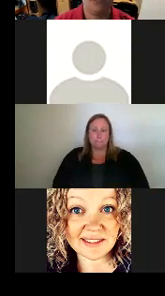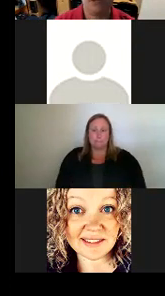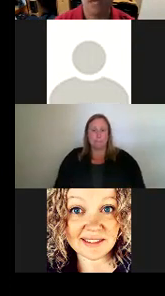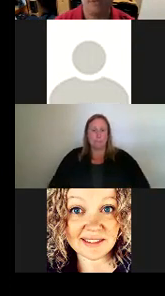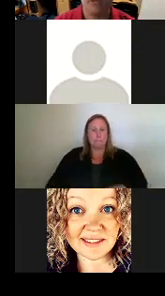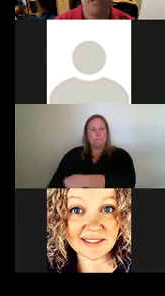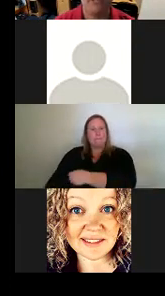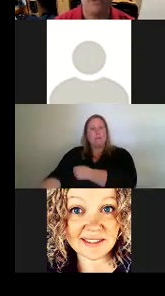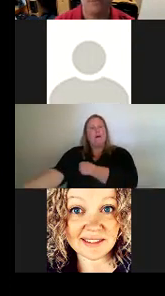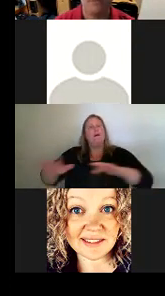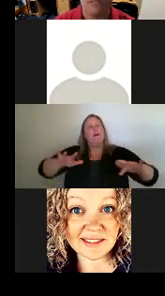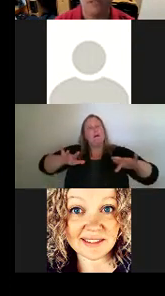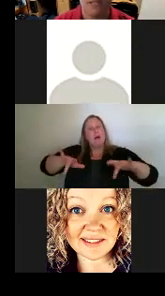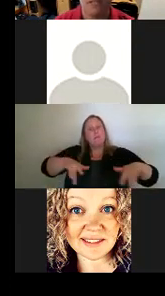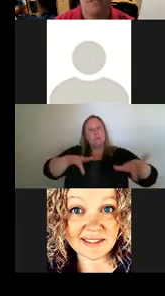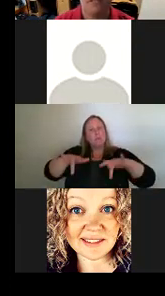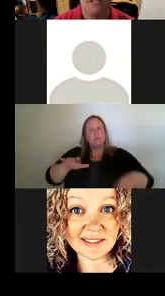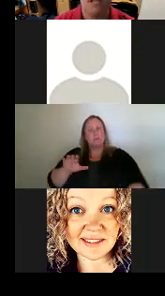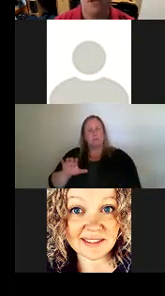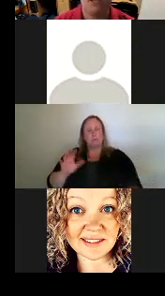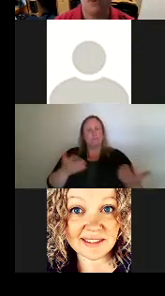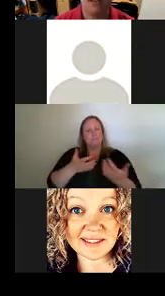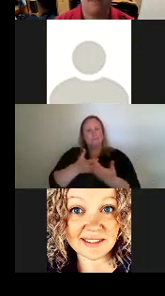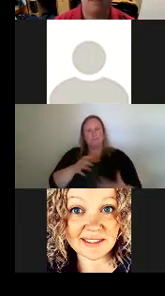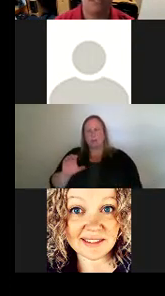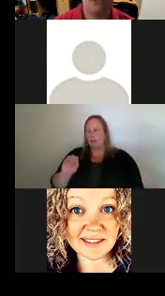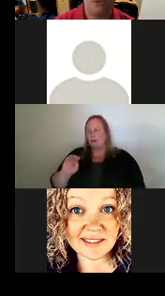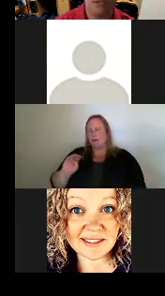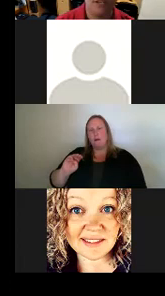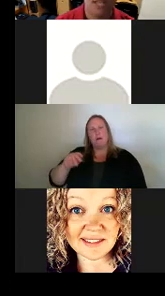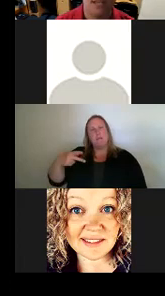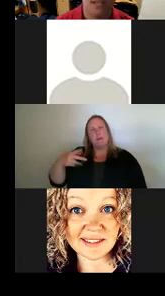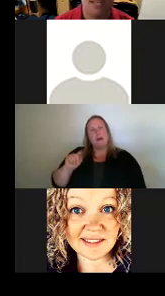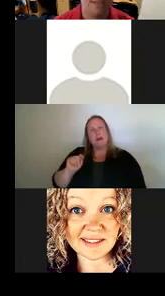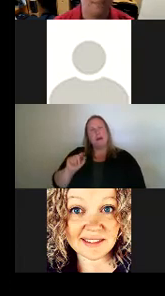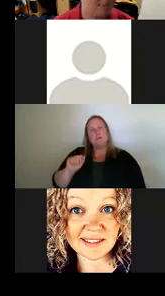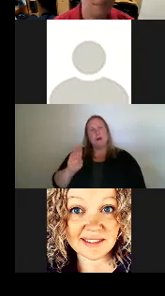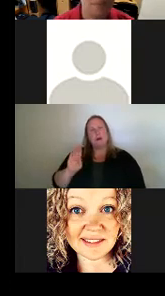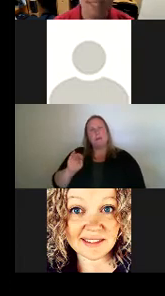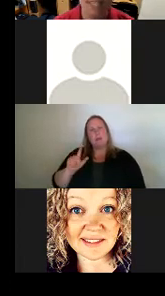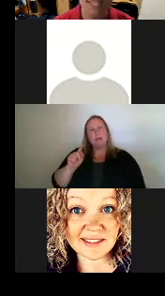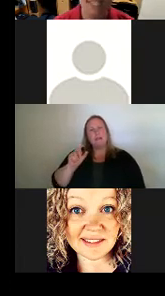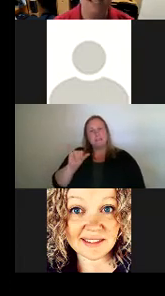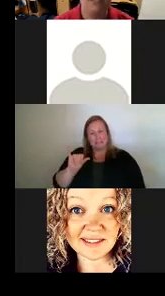COMPUTER CAPABILITY. SOME OF THESE DEVICES ALSO HAVE SPLIT SCREEN, AND THAT COULD BE A LITTLE MISLEADING.